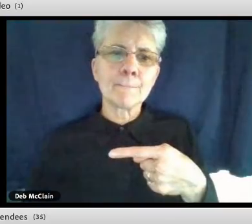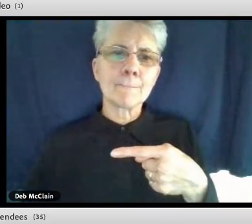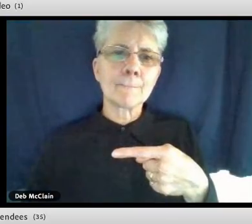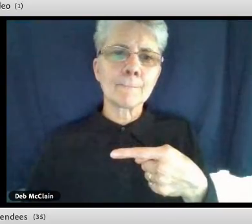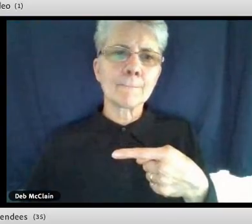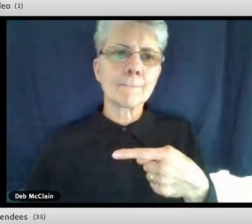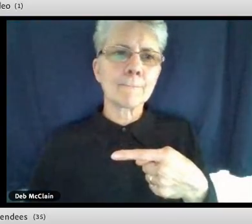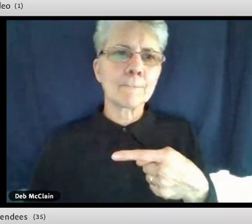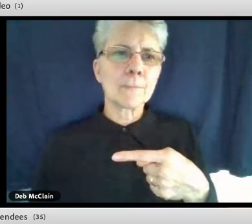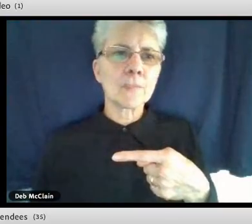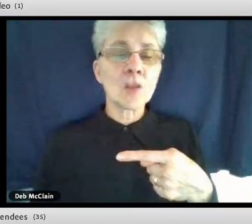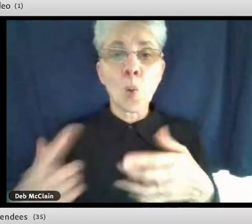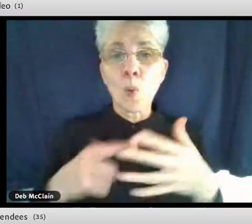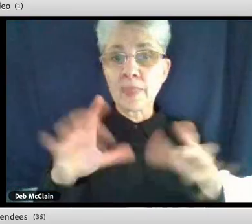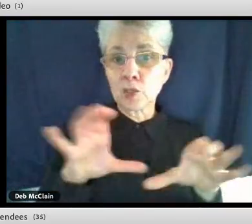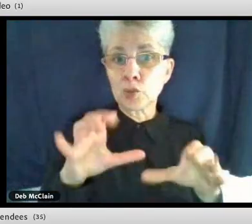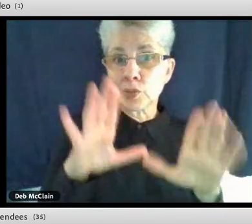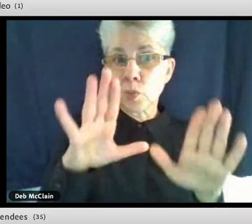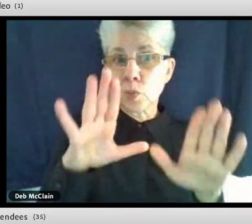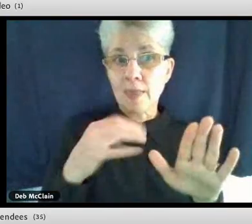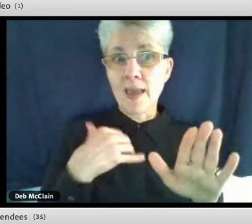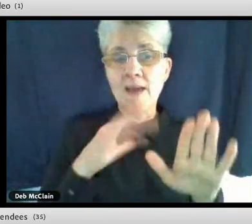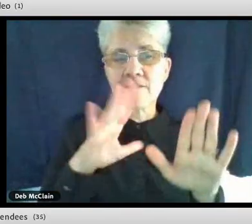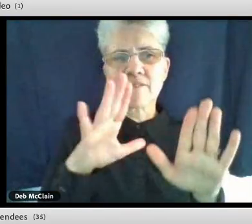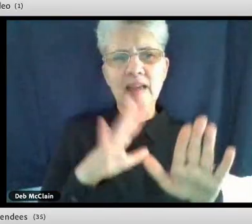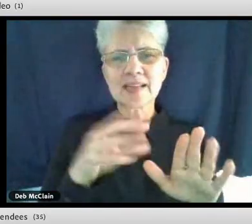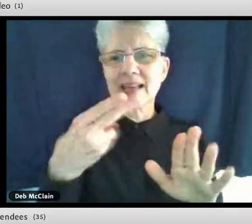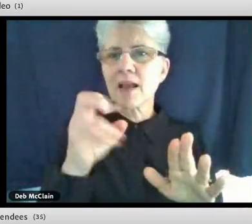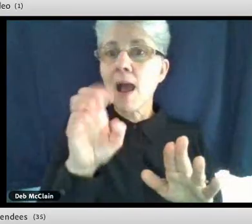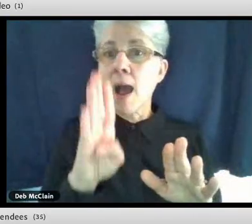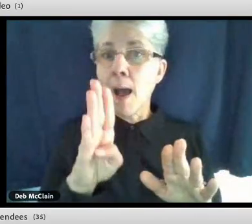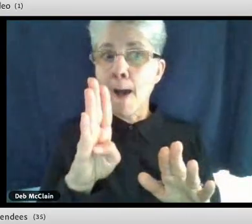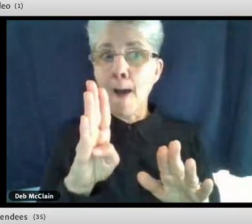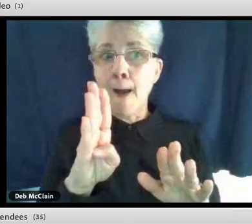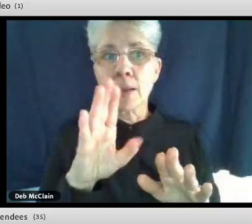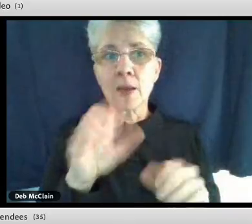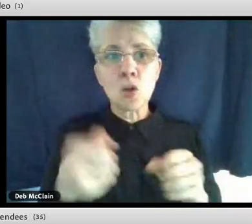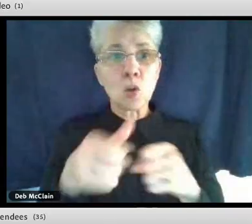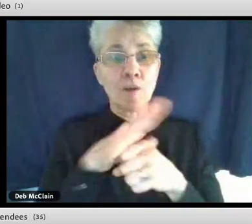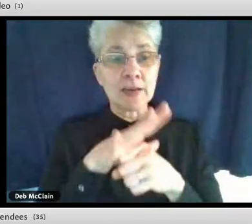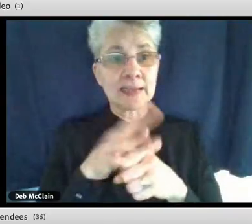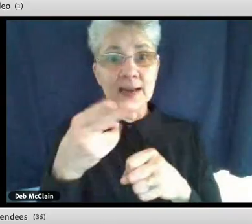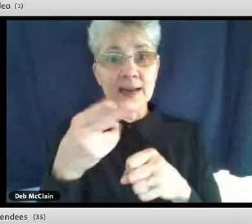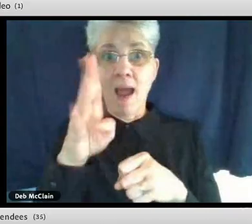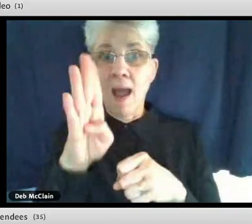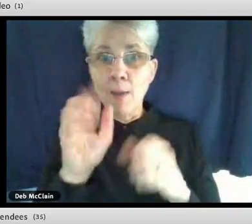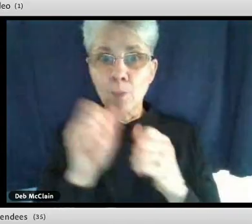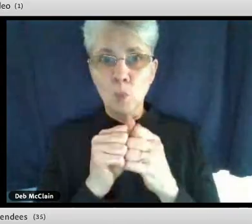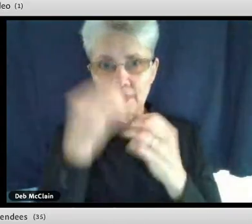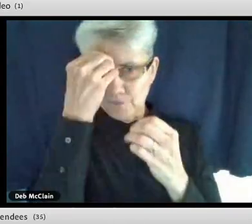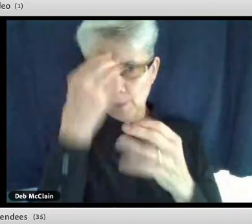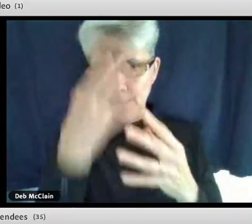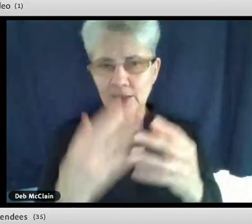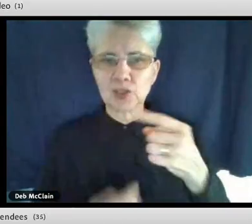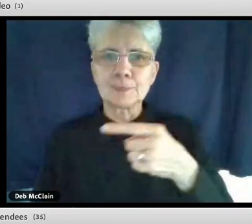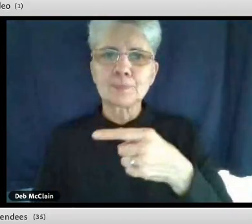and they also... What they do that's great is, they have a fantastic hub, let's see if we can get back real quick,